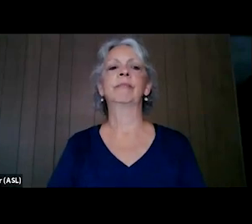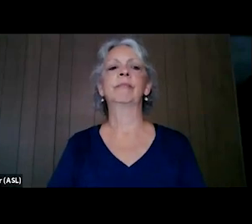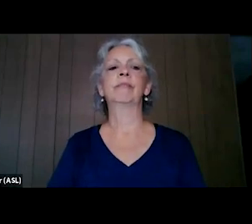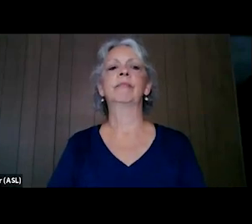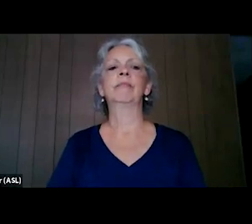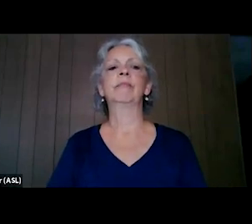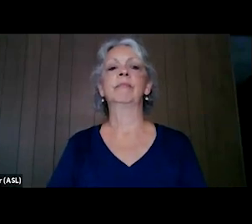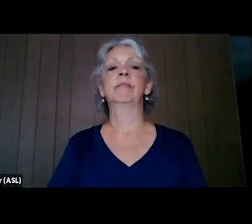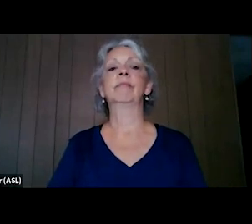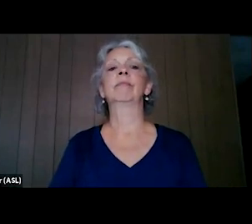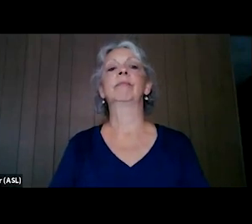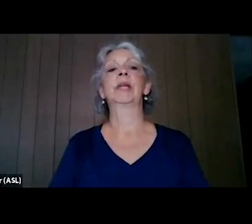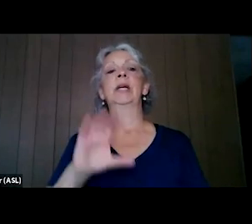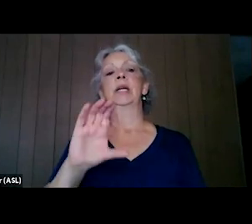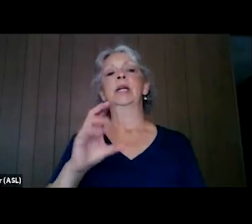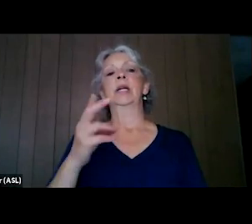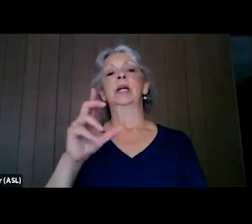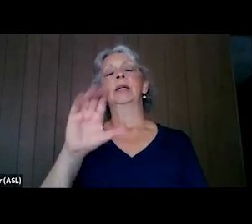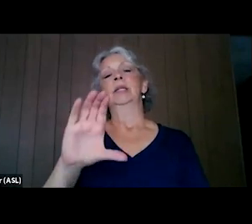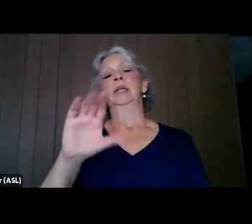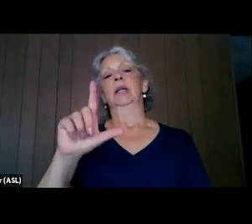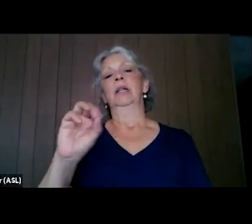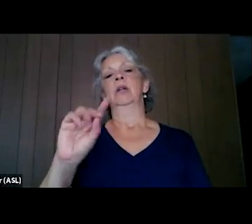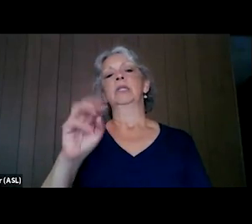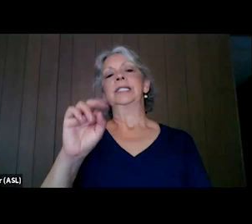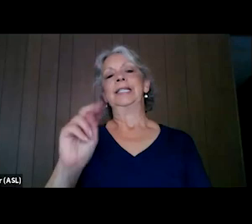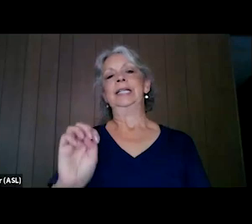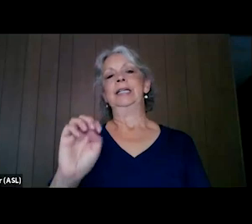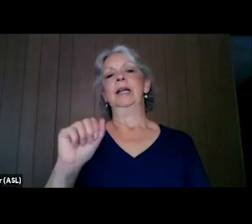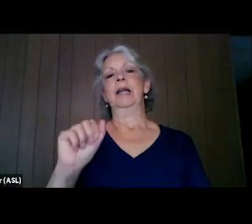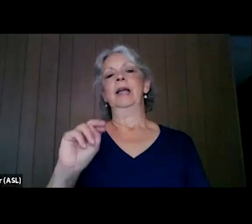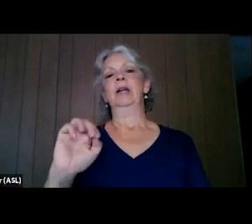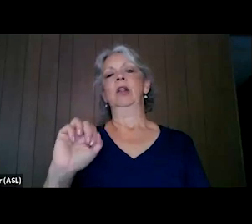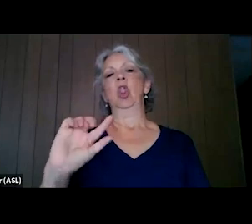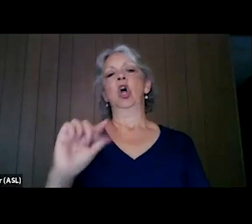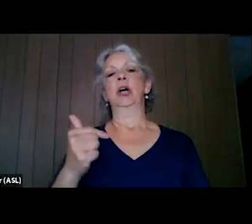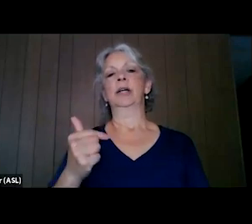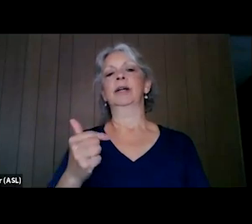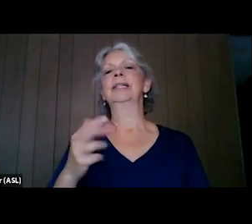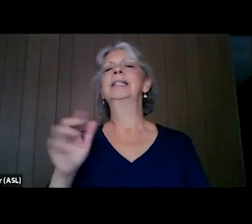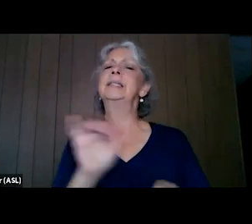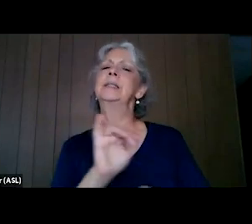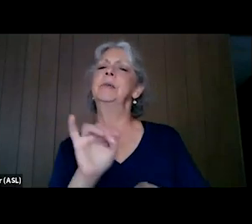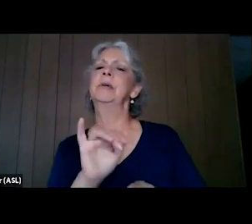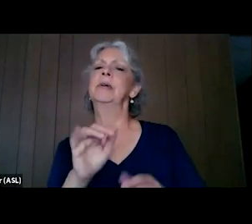It's a clonidine analog, meaning it's a medication that is similar to clonidine, which is a medication that is used in humans